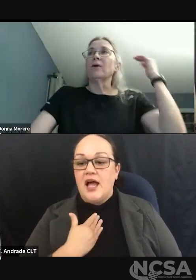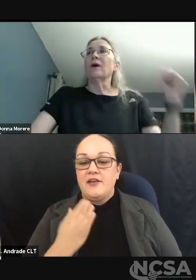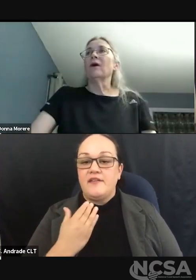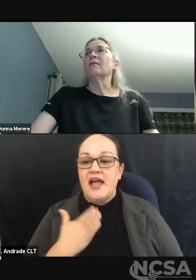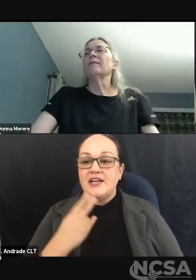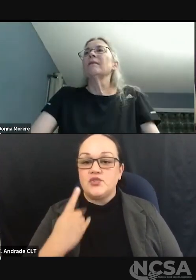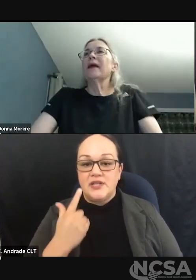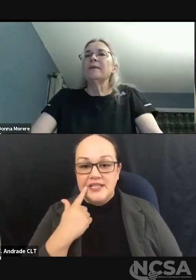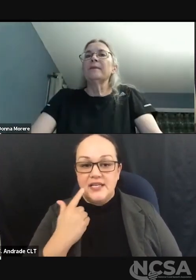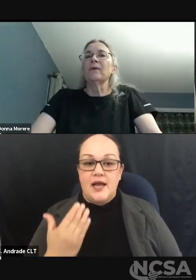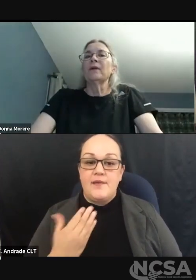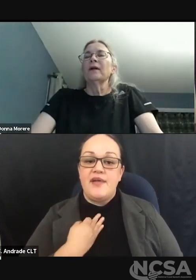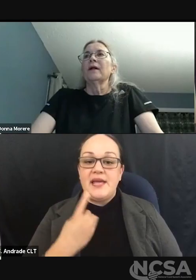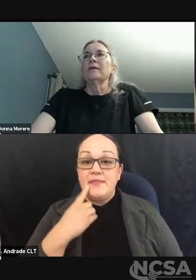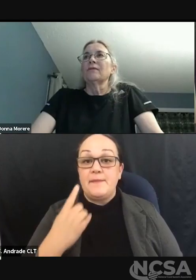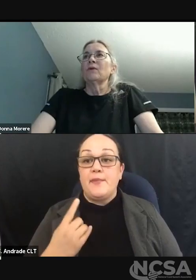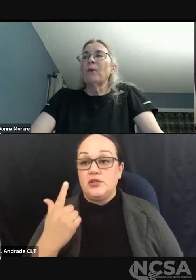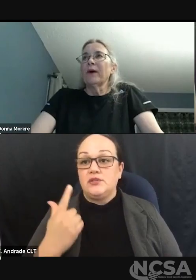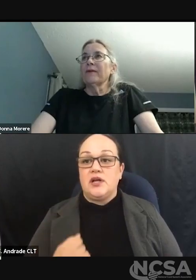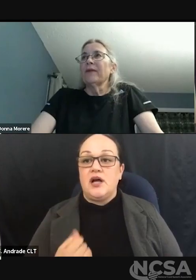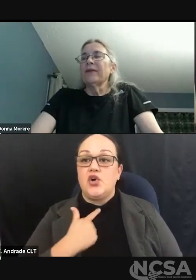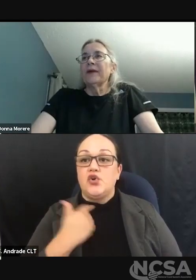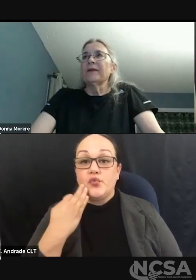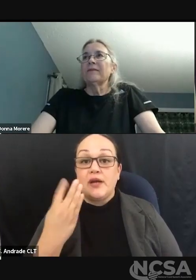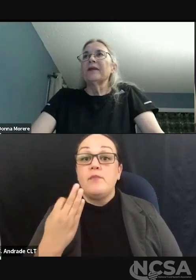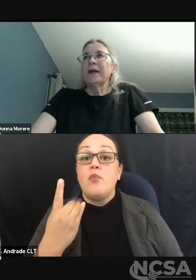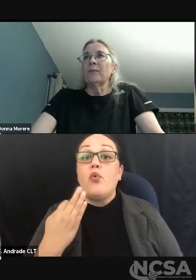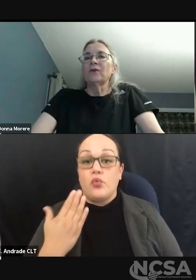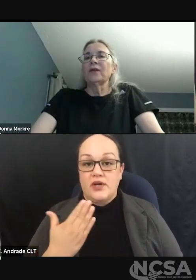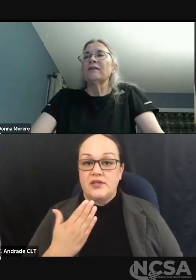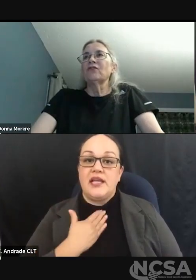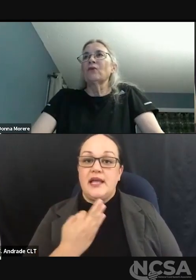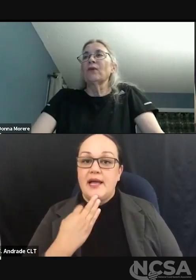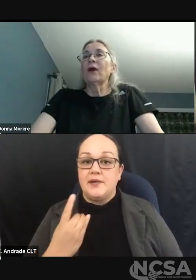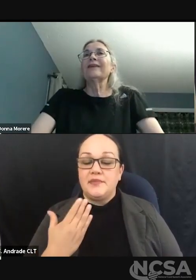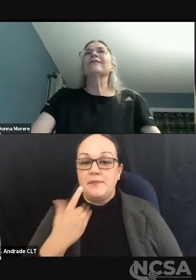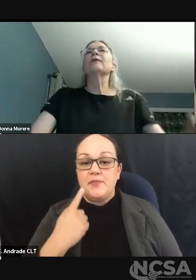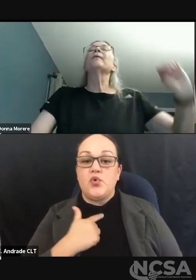had people report that it helped individuals with autism